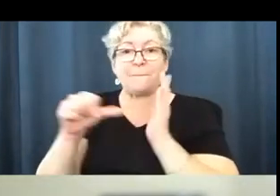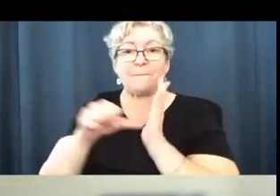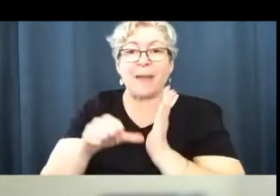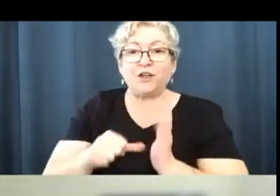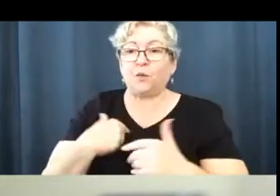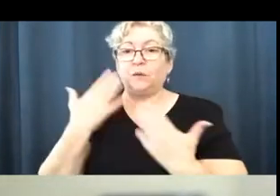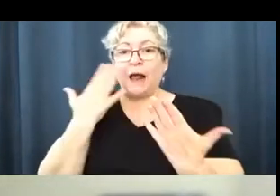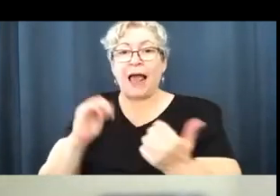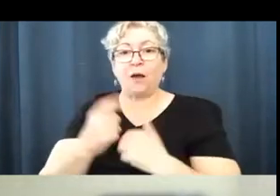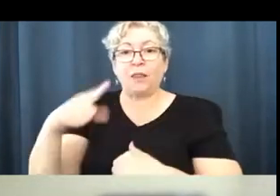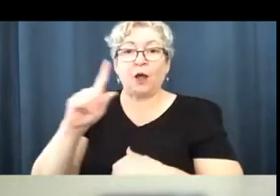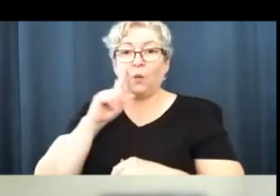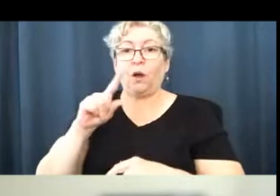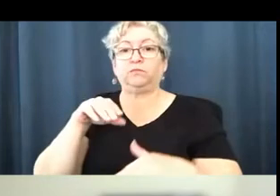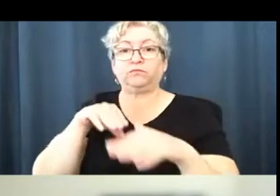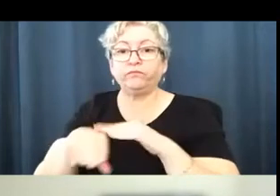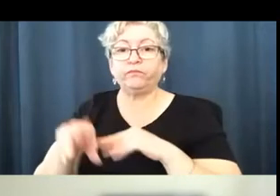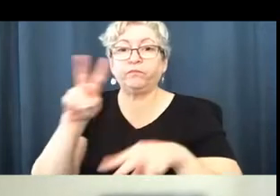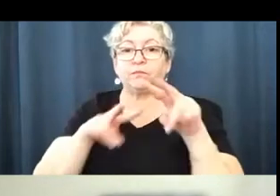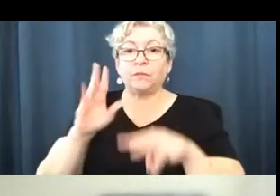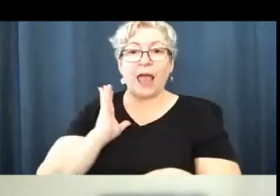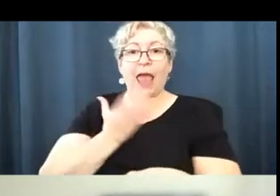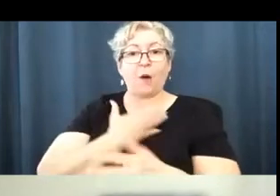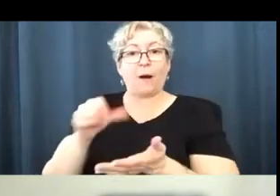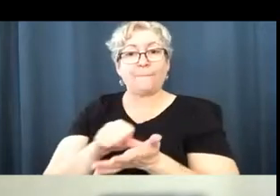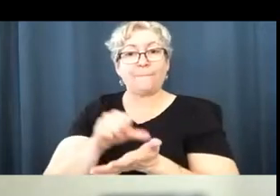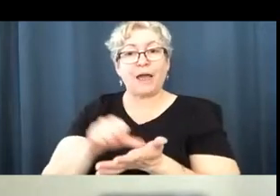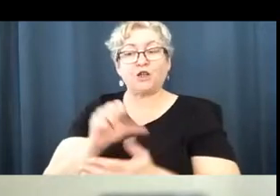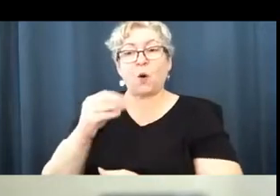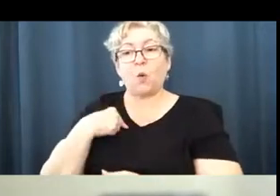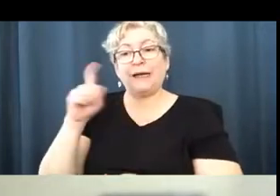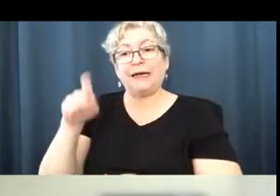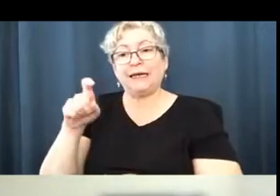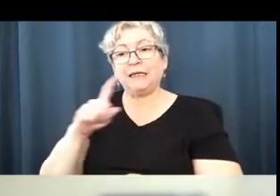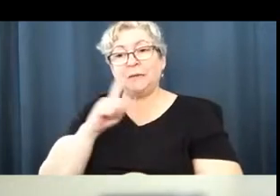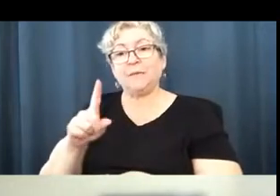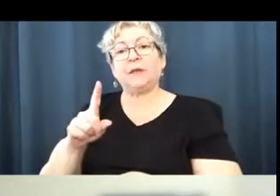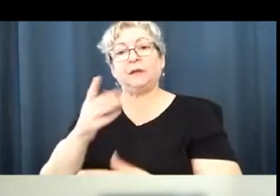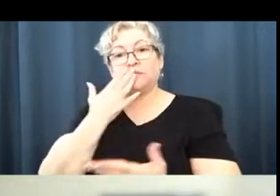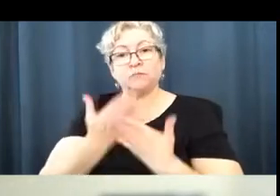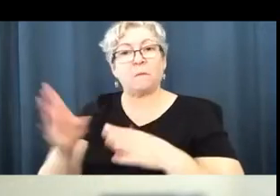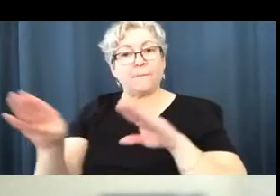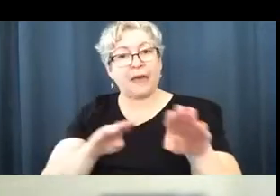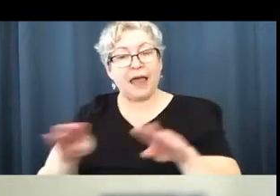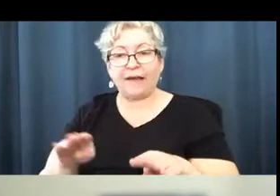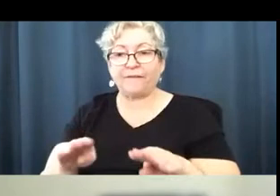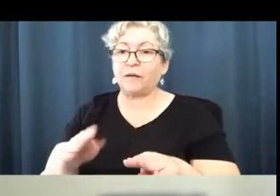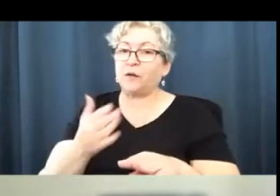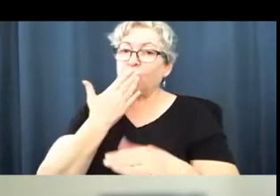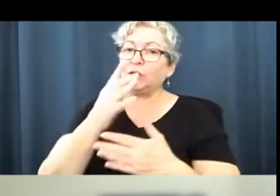how somebody is going to come and access our page. So we need to be as well behaved as possible, use the best designs that we can